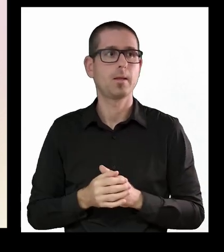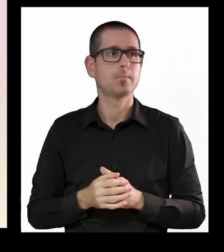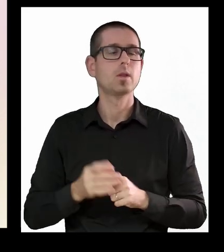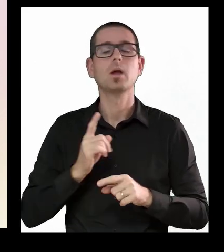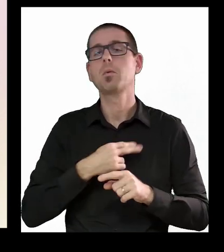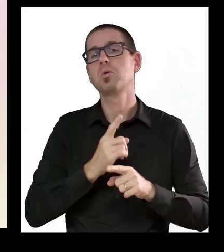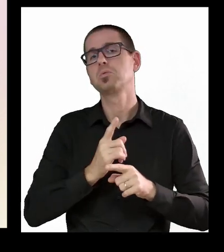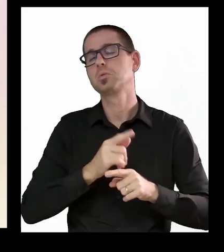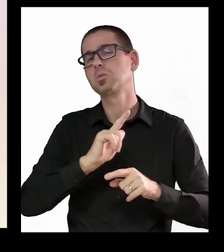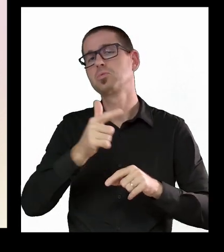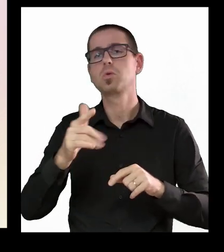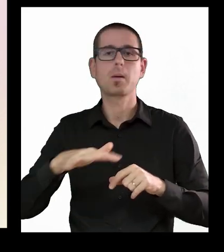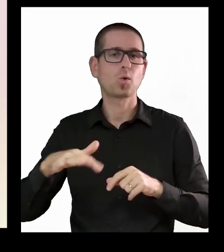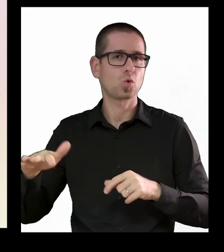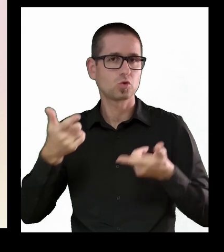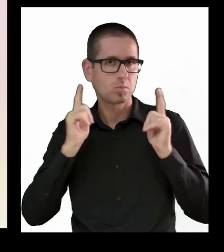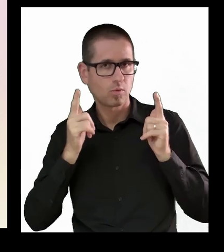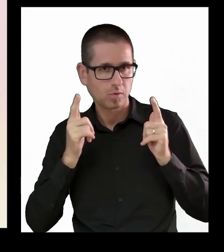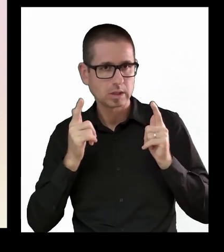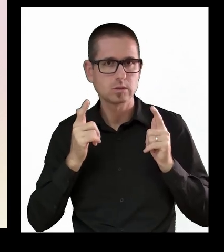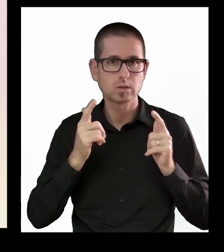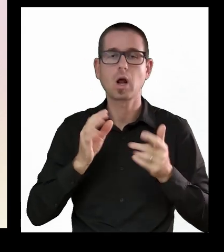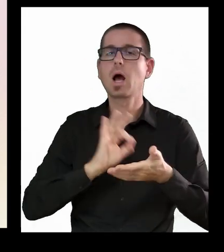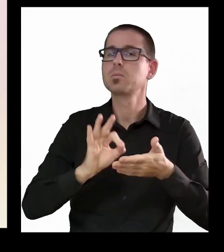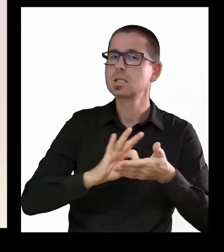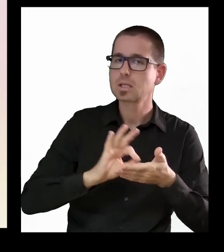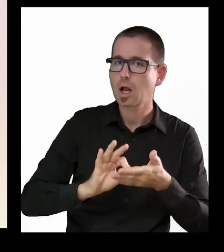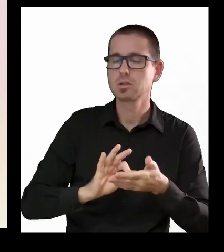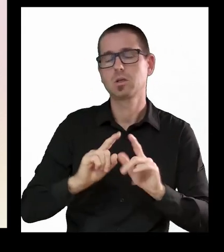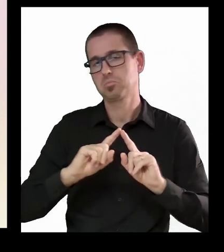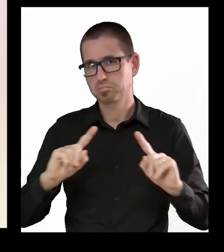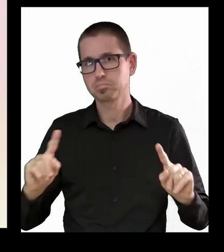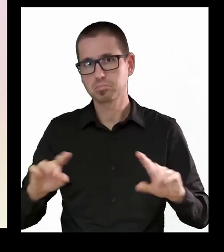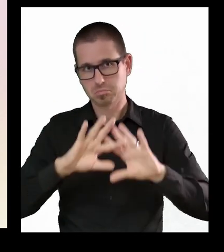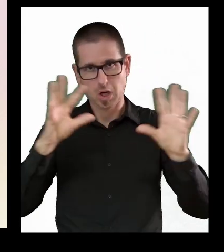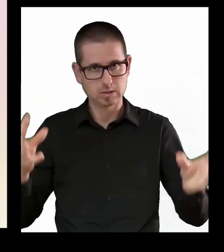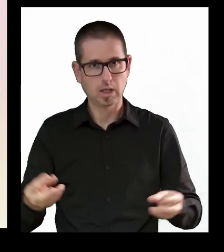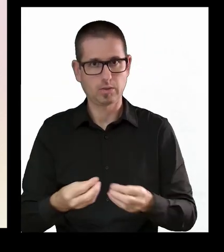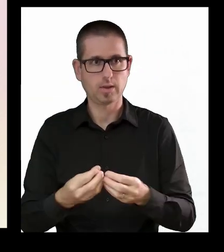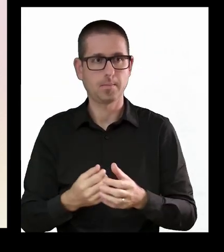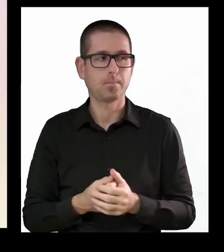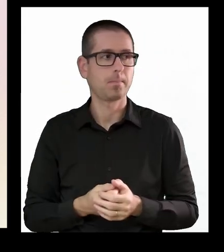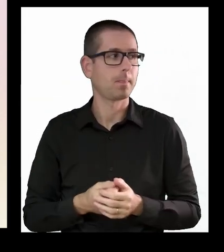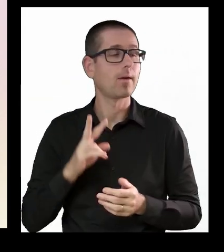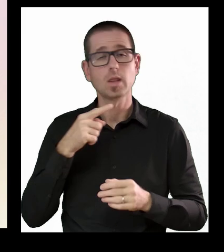associated professor or full professor or administrative staff as well. In this research group.